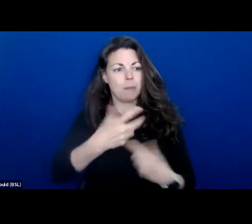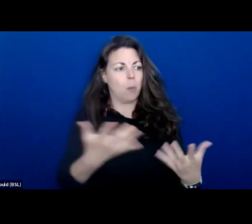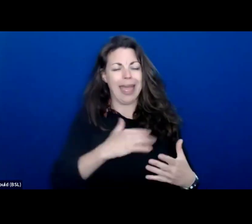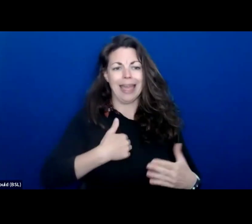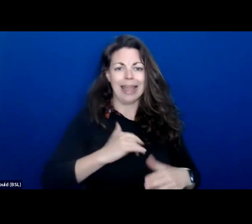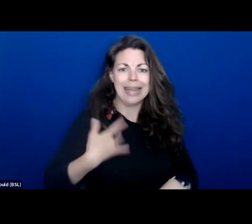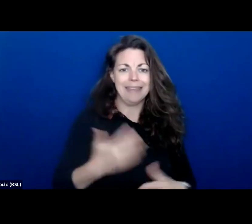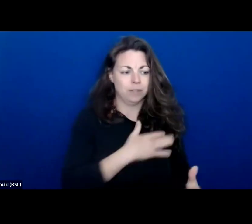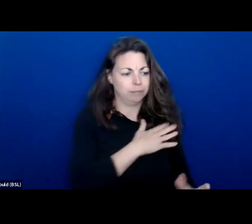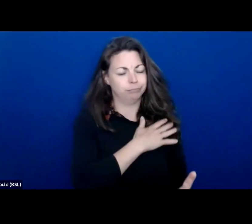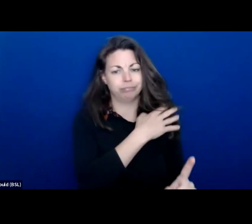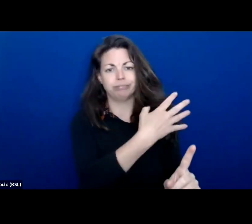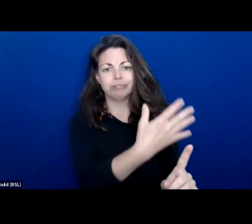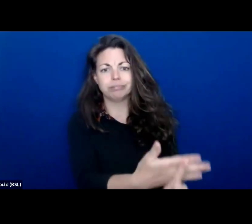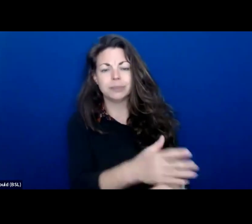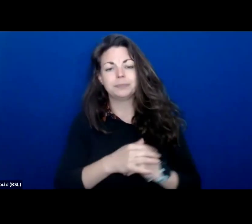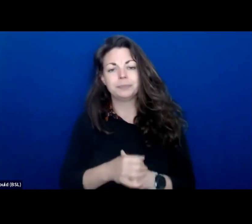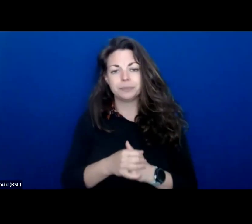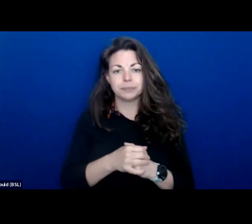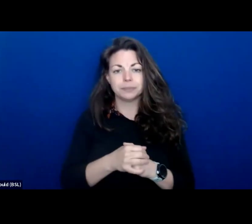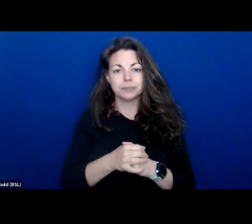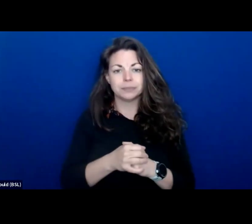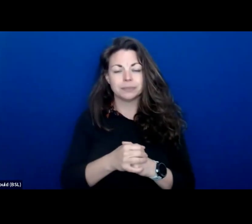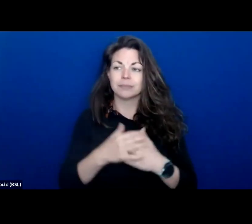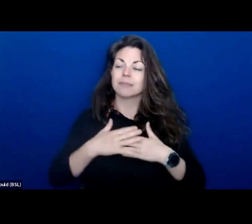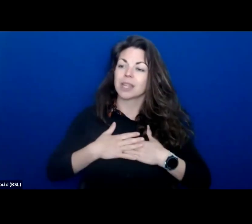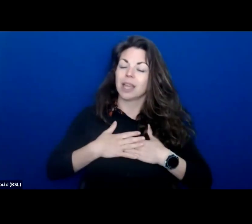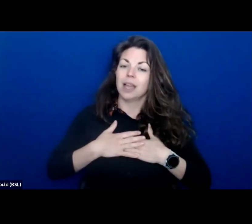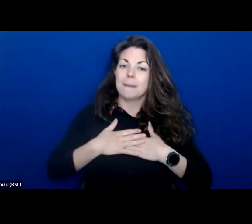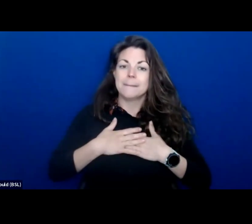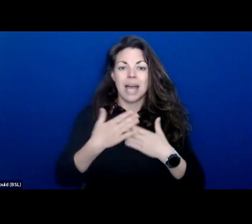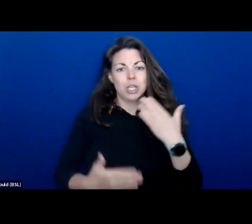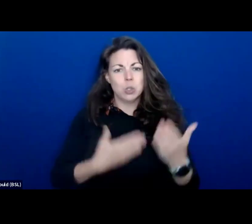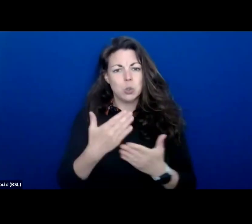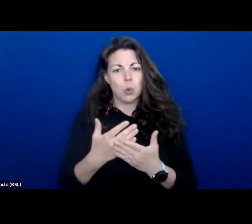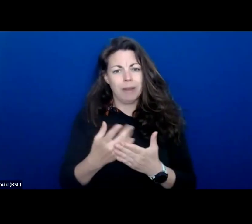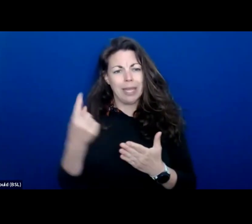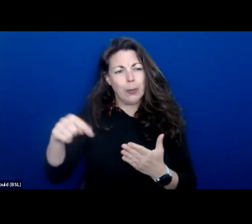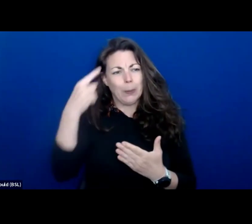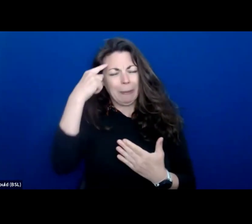My story today is going to be one that maybe seems a bit strange, or at least different.